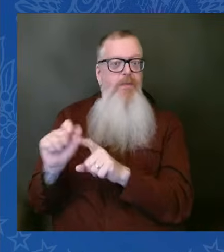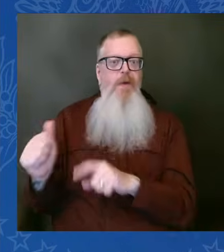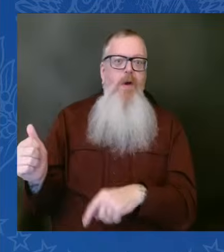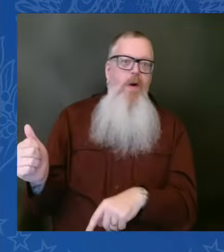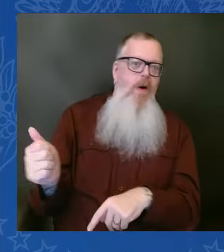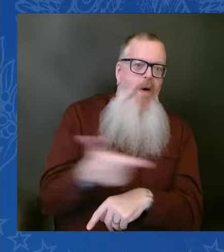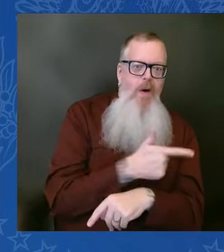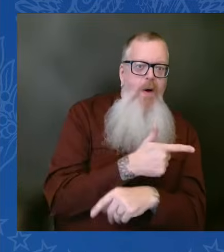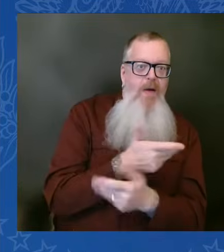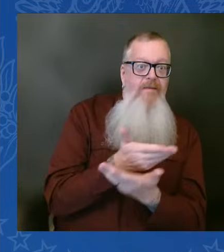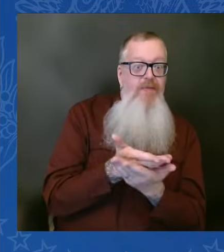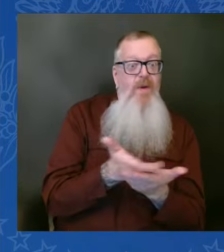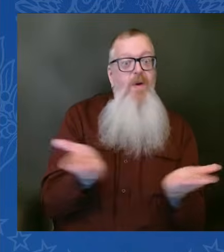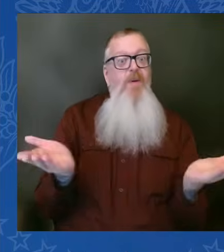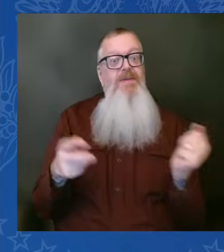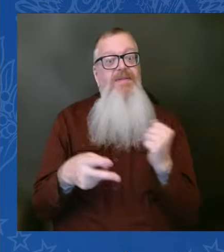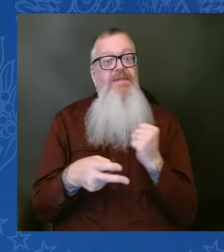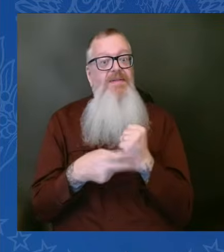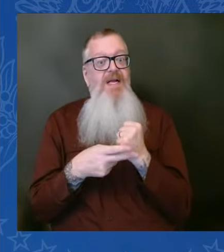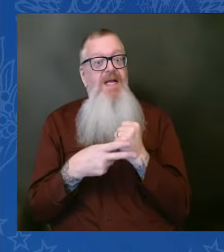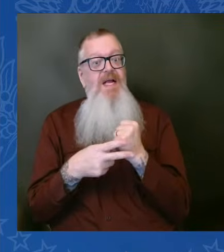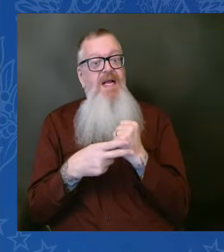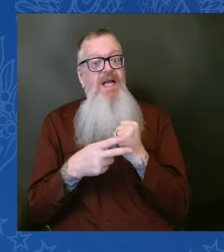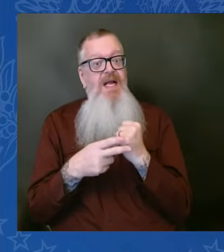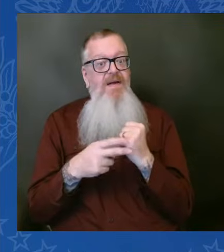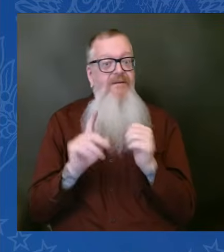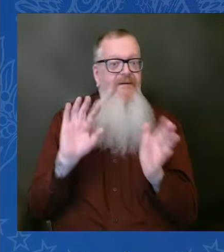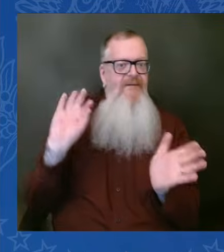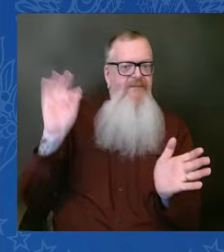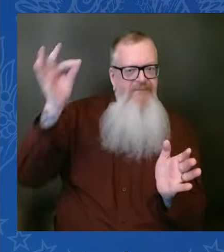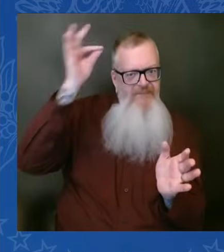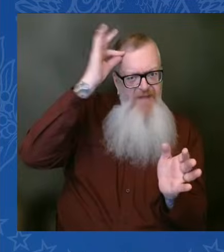because the federal government is not paying out $160 billion